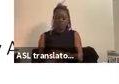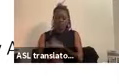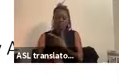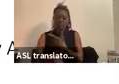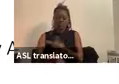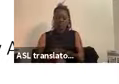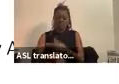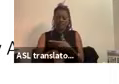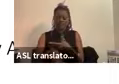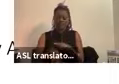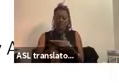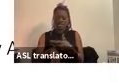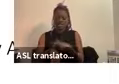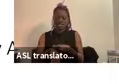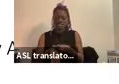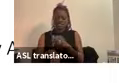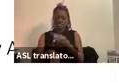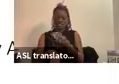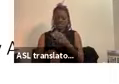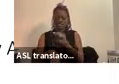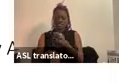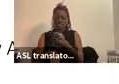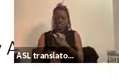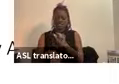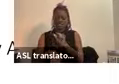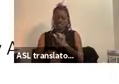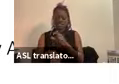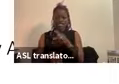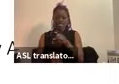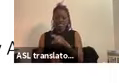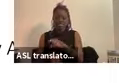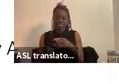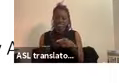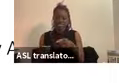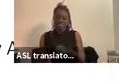And we've seen that these cases are more likely to occur in older adults.